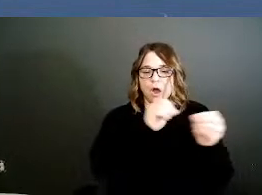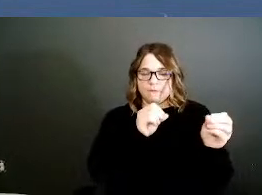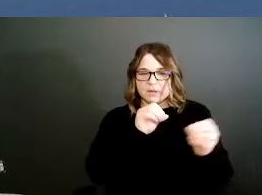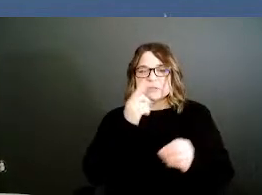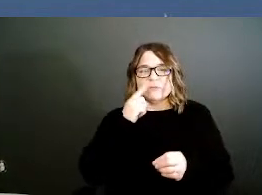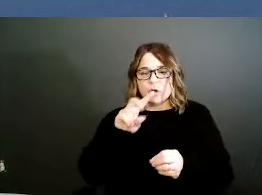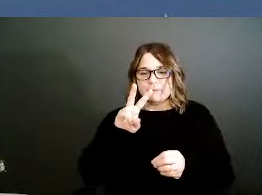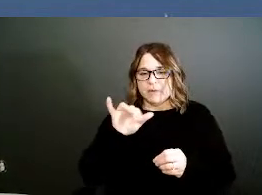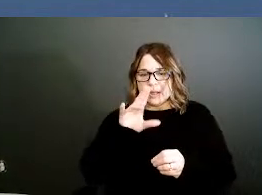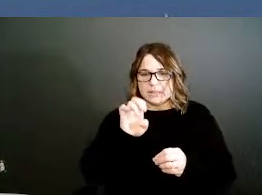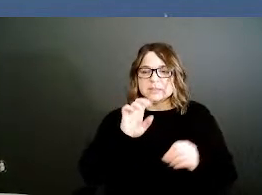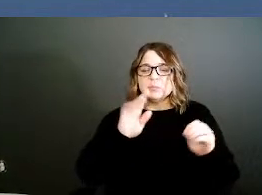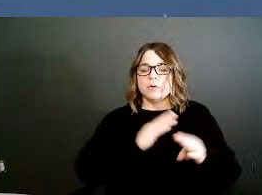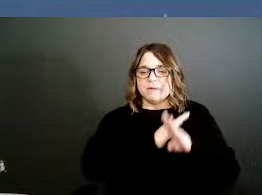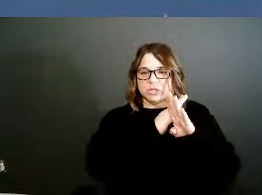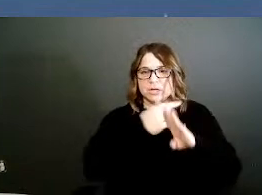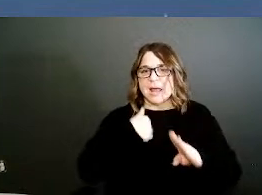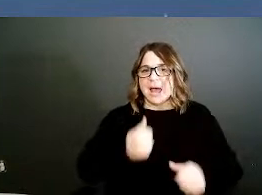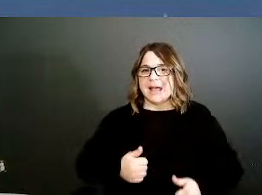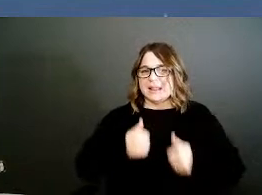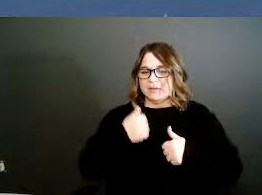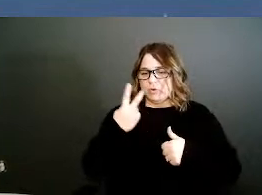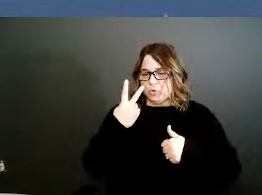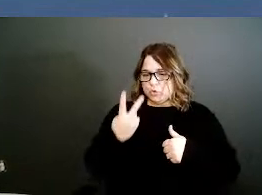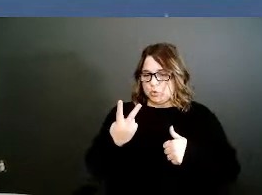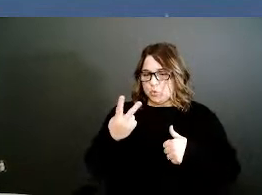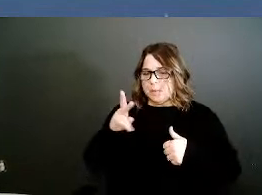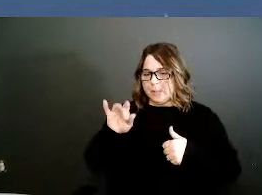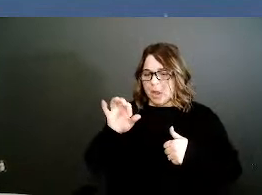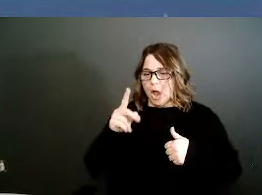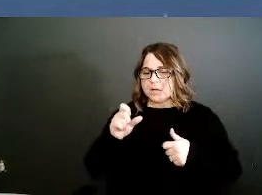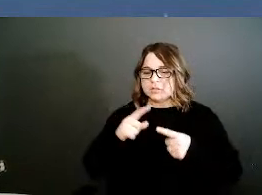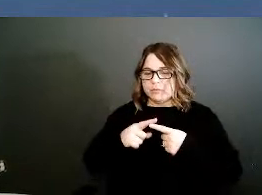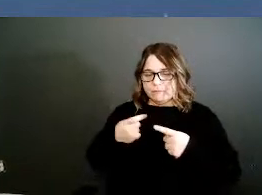TACTICS THAT THE MINNEAPOLIS POLICE DEPARTMENT USES TO BULLY AND TERRORIZE OUR COMMUNITY.